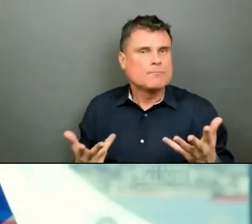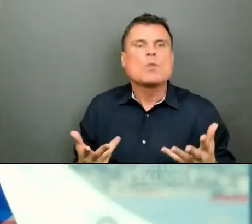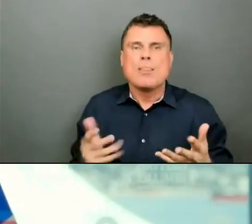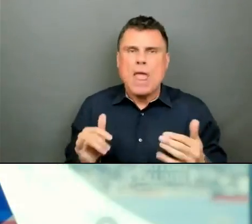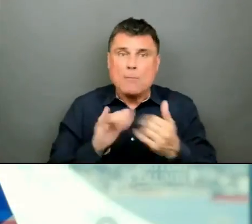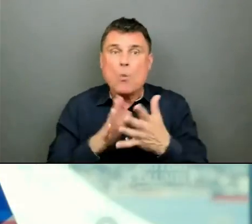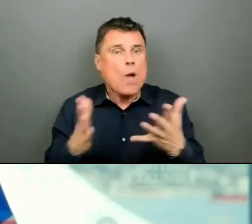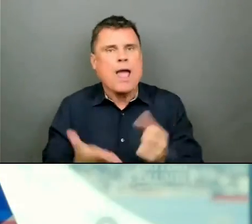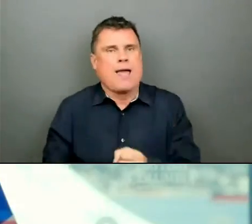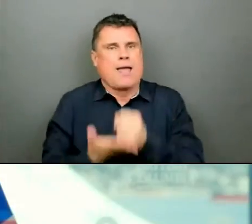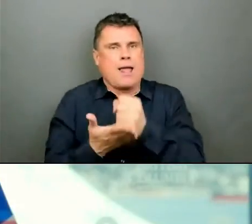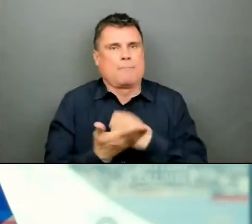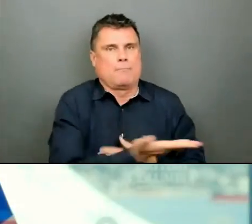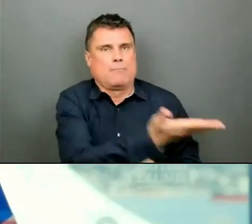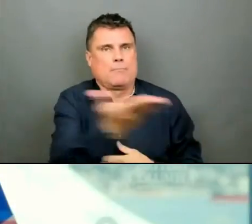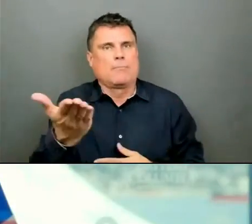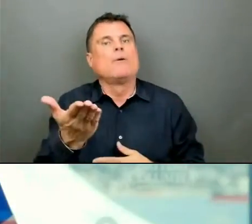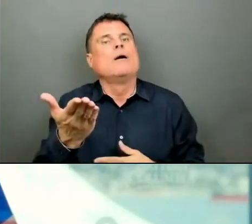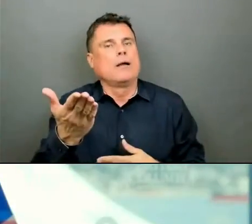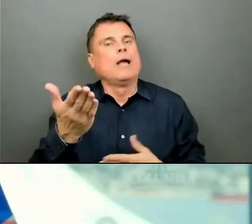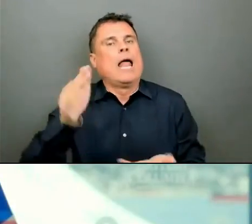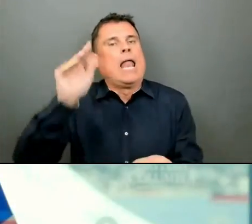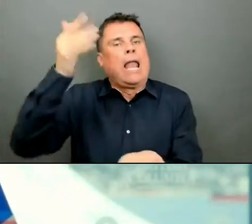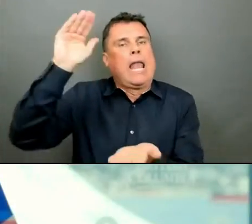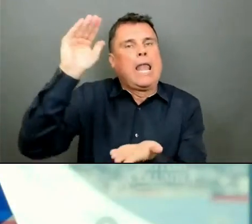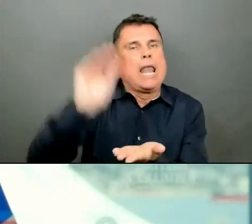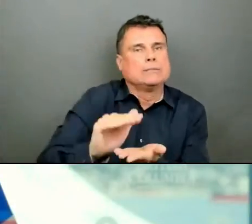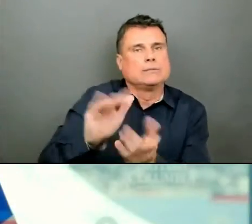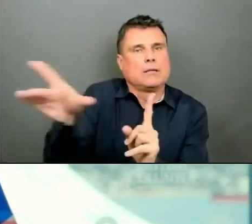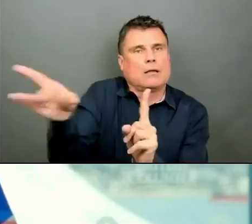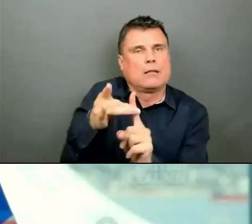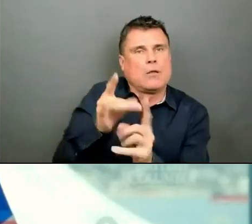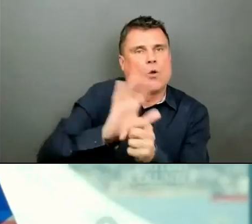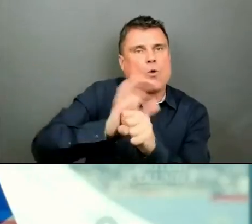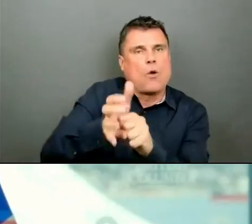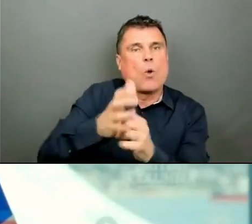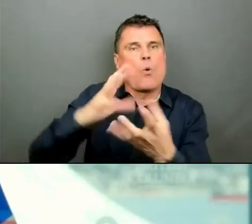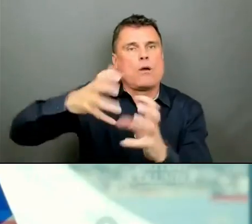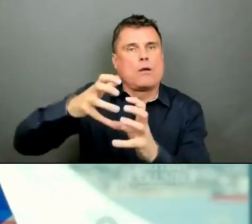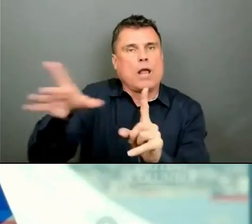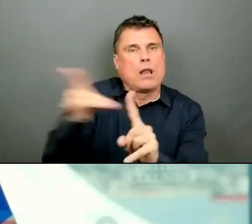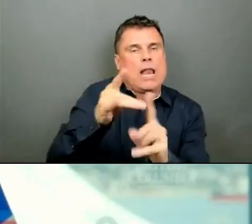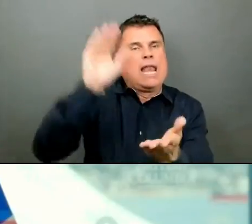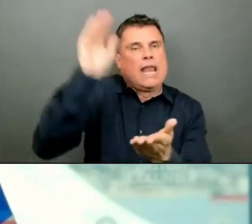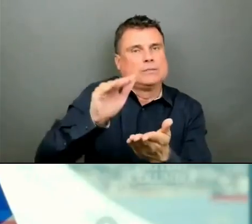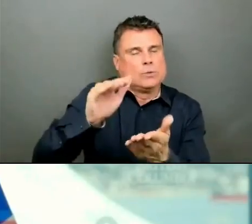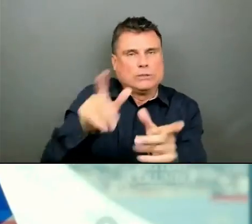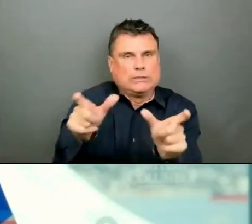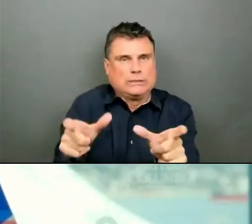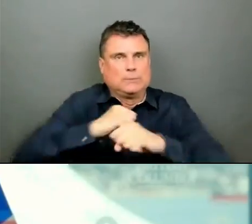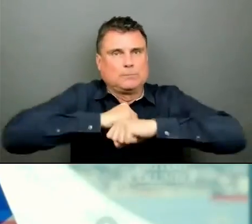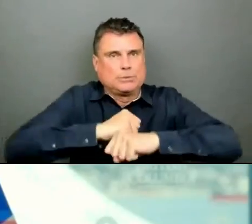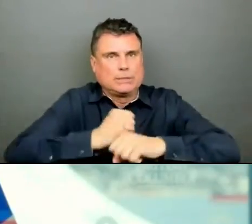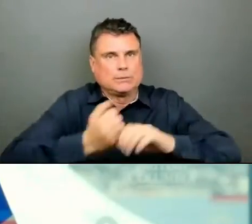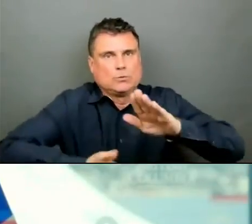with cases of transmission of COVID-19 should it arrive in workplaces and to reduce transmission for all of British Columbia. We